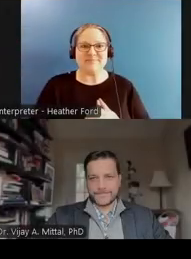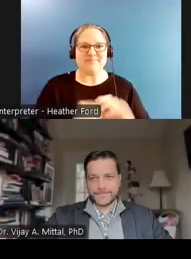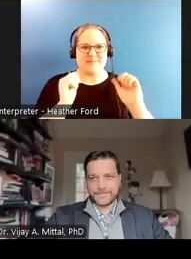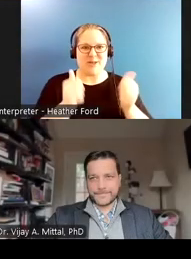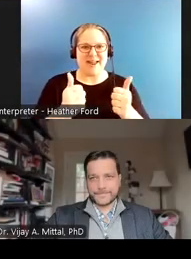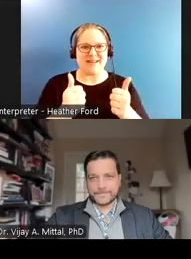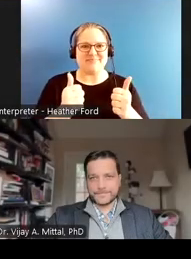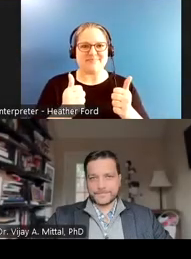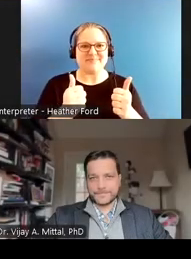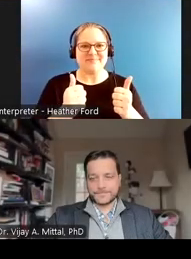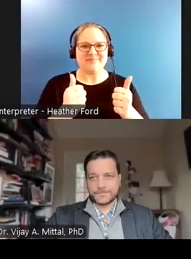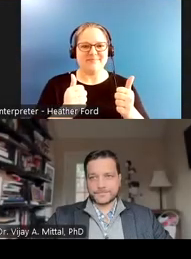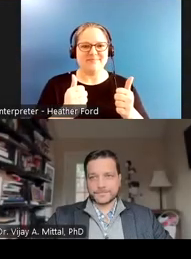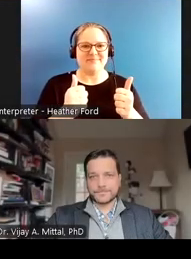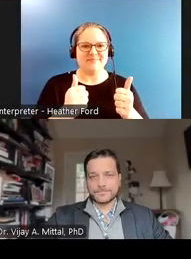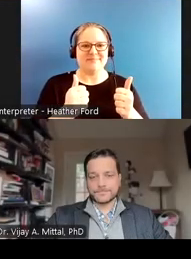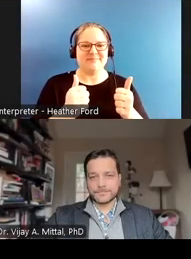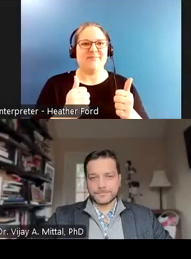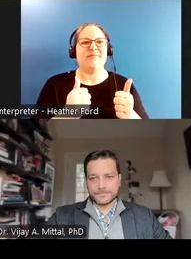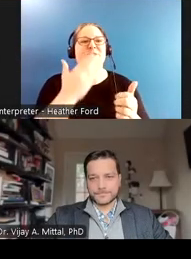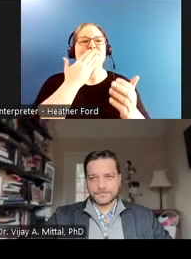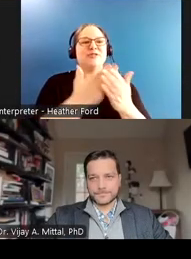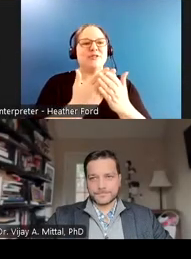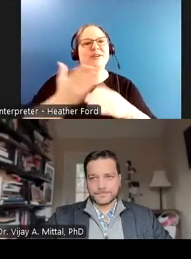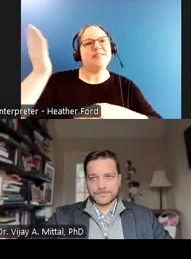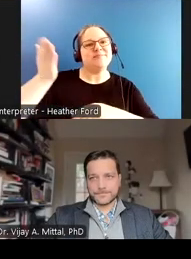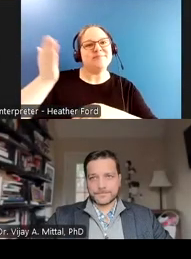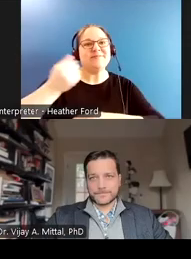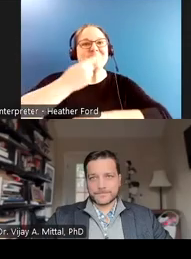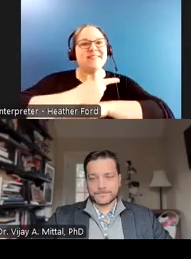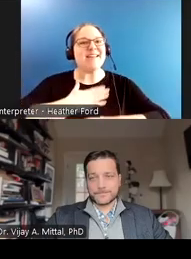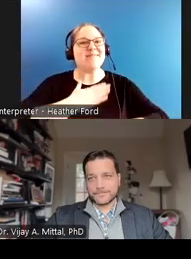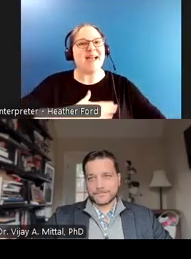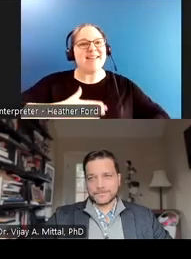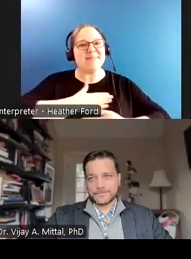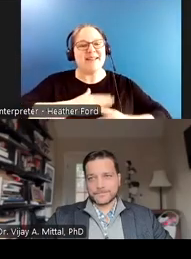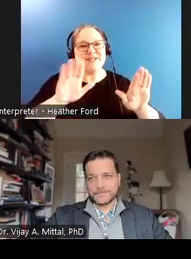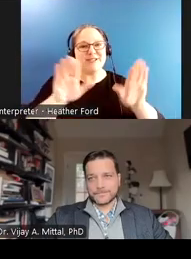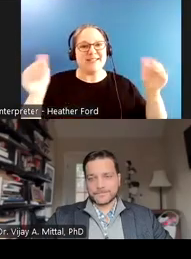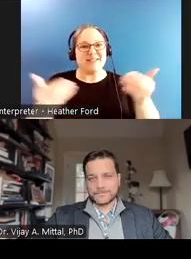So, as I said, we're in for a big treat today. And it's really my pleasure to introduce our speaker